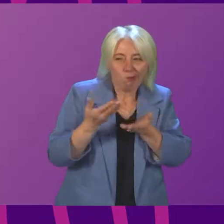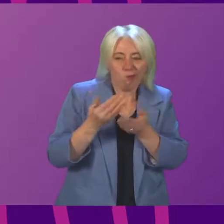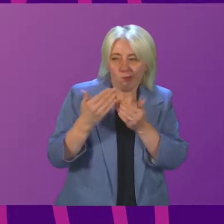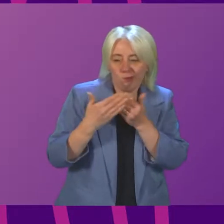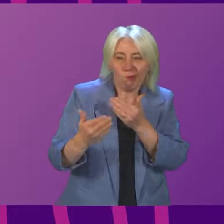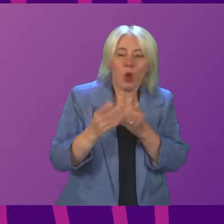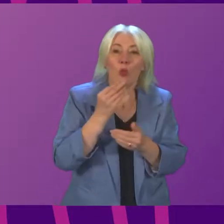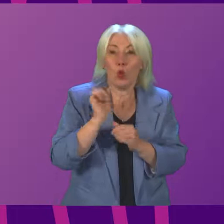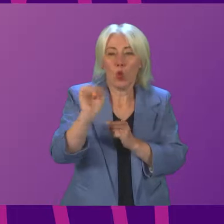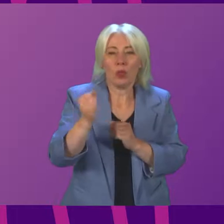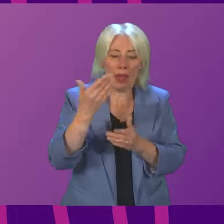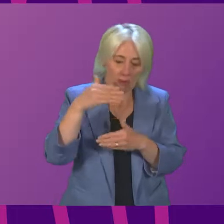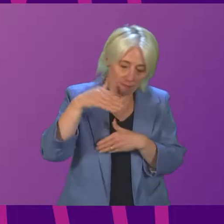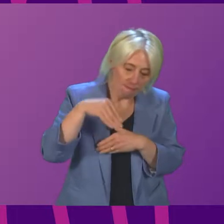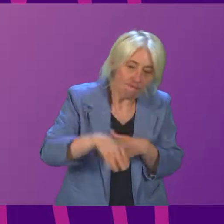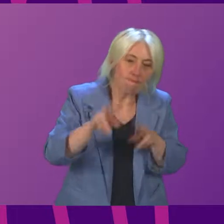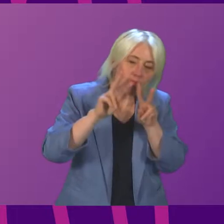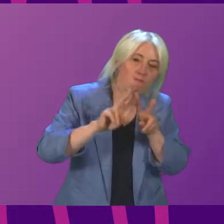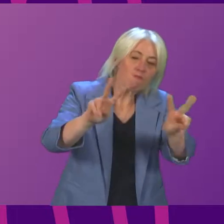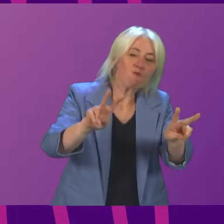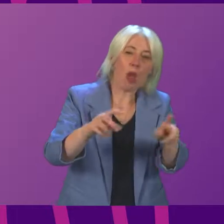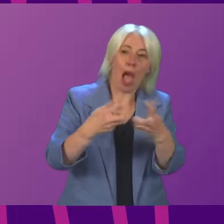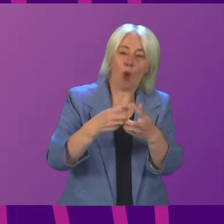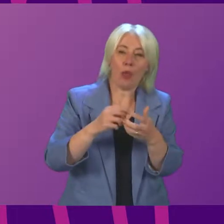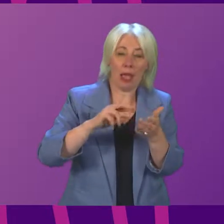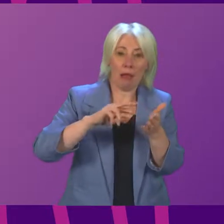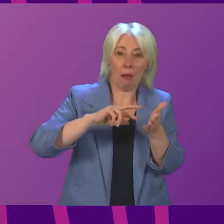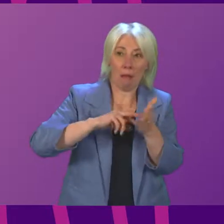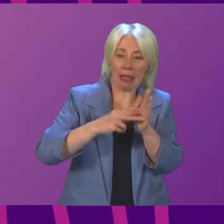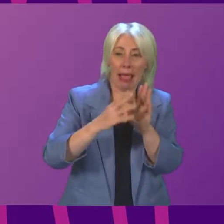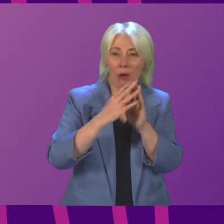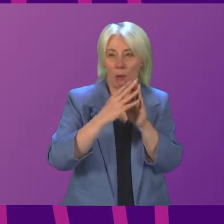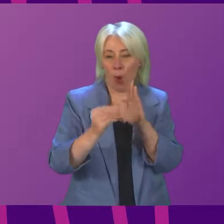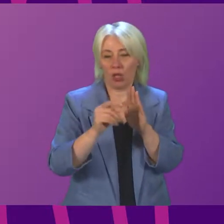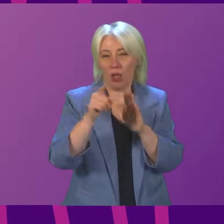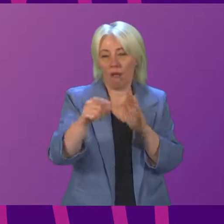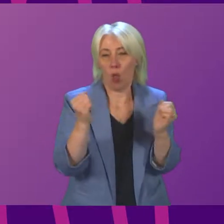using the modelling to work on our winter plan for the weeks and months ahead. The core of that plan